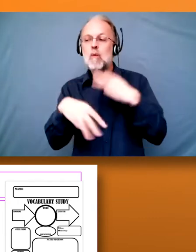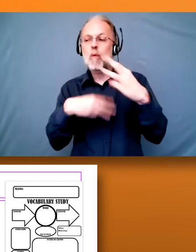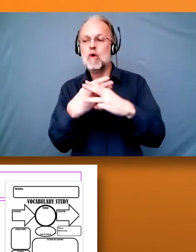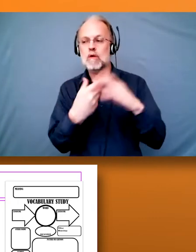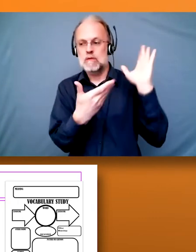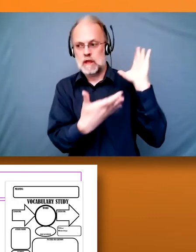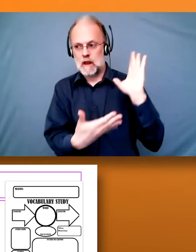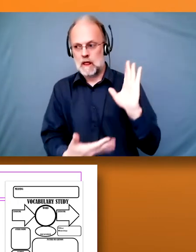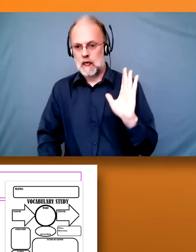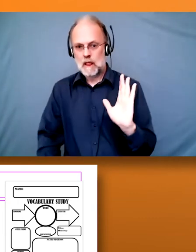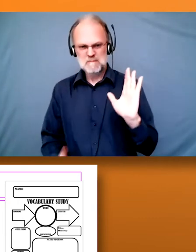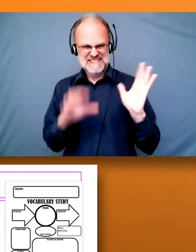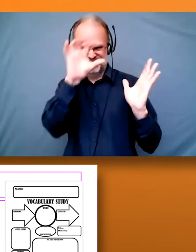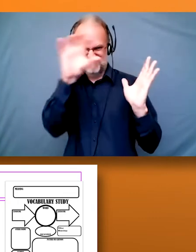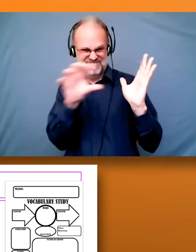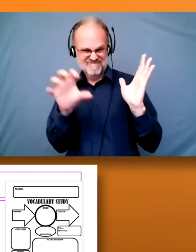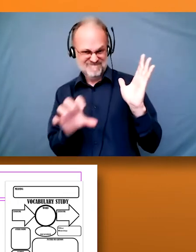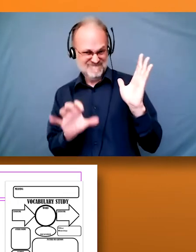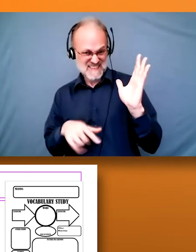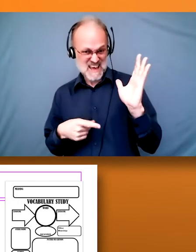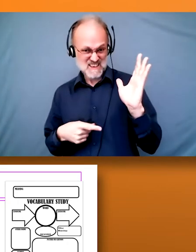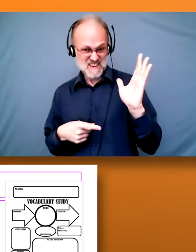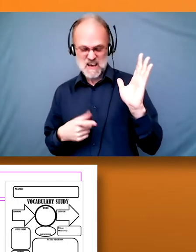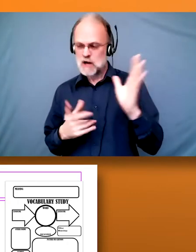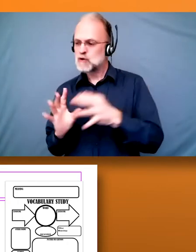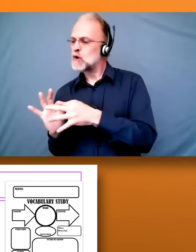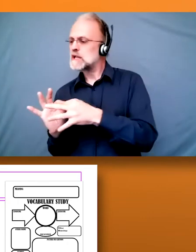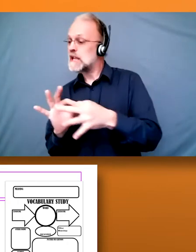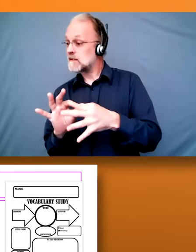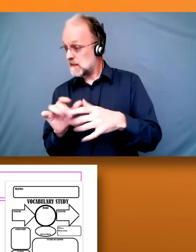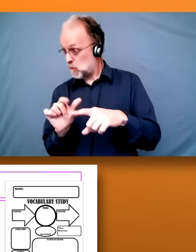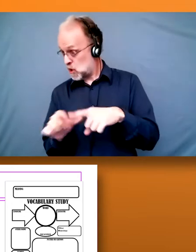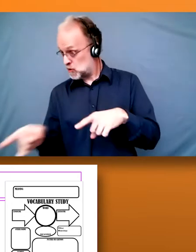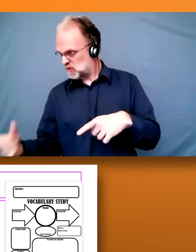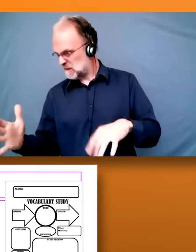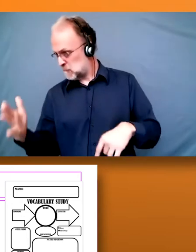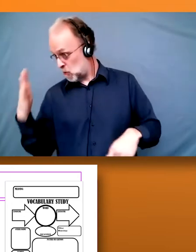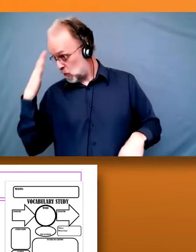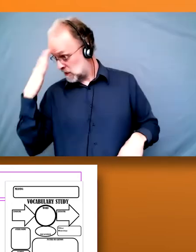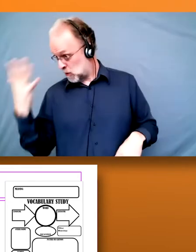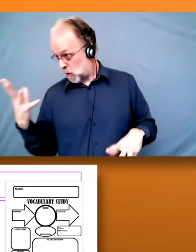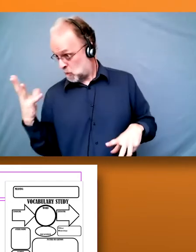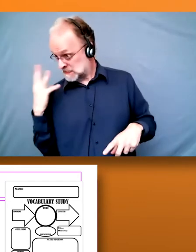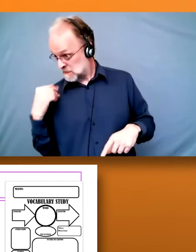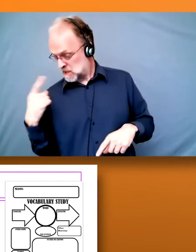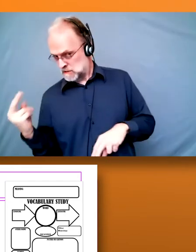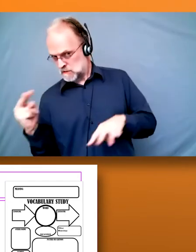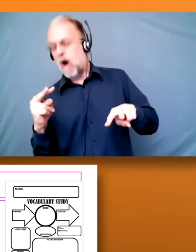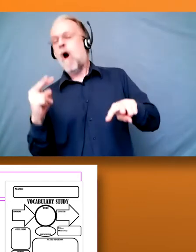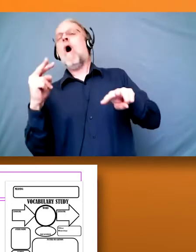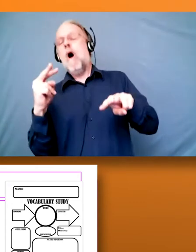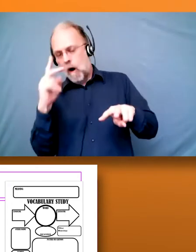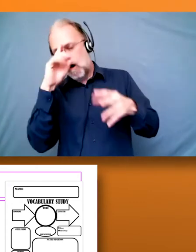So that's what we were just discussing, trying to find a way to connect that word to something they already know or have experienced.